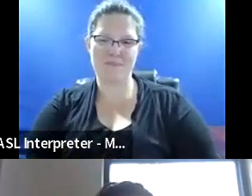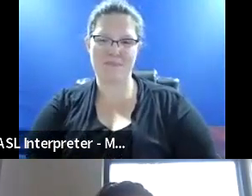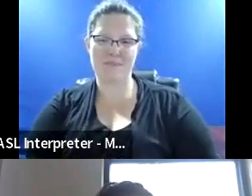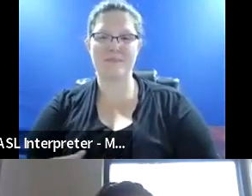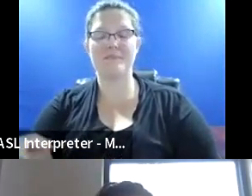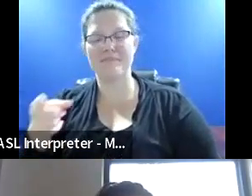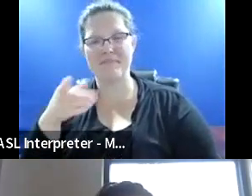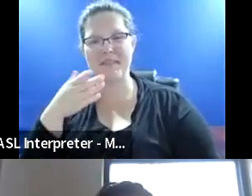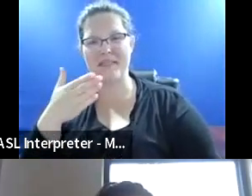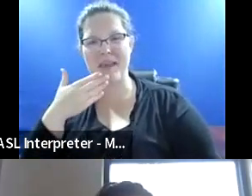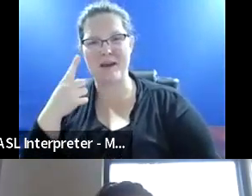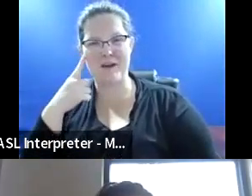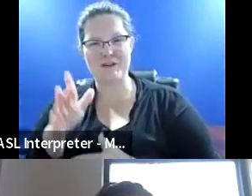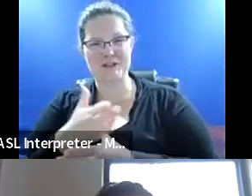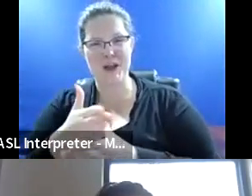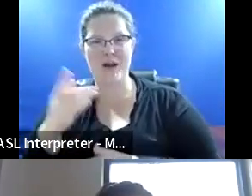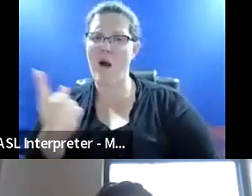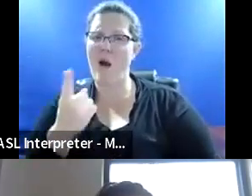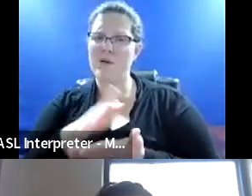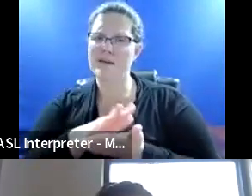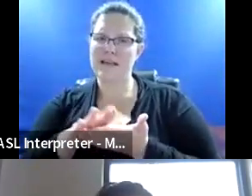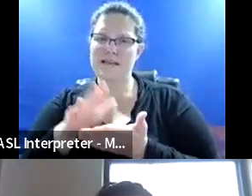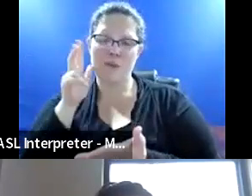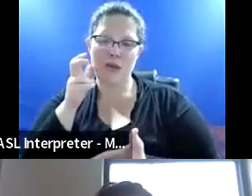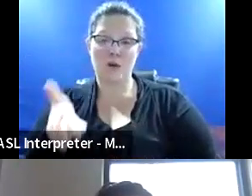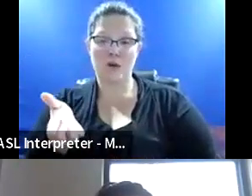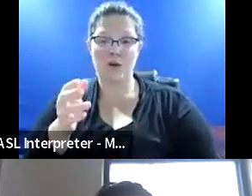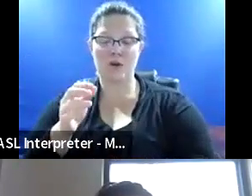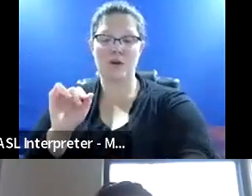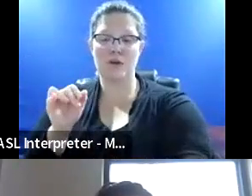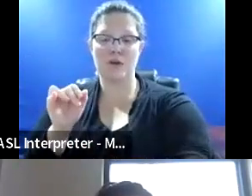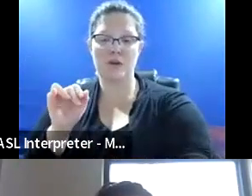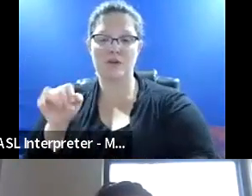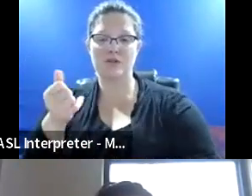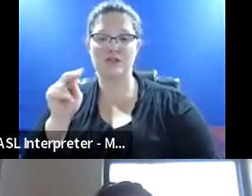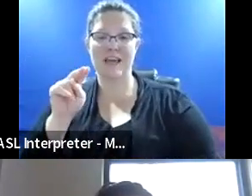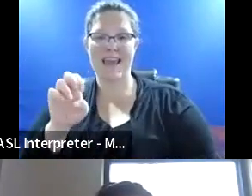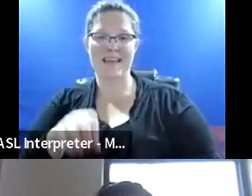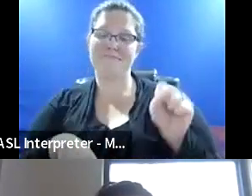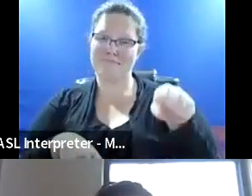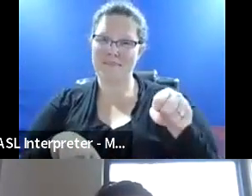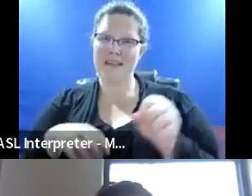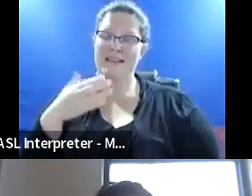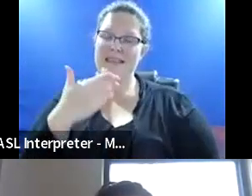SO, I JUST WANTED TO SAY, I REALLY APPRECIATE THIS CONVERSATION AND I'M LOOKING FORWARD TO CONTINUING TO HAVE IT TO FIND OUT WHAT'S HAPPENING AND WHAT OTHER FOLKS ARE DOING AND HOW WE CAN WORK TOGETHER, HOPEFULLY. THANK YOU. THANK YOU FOR SHARING THAT.